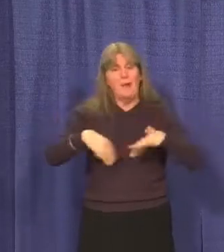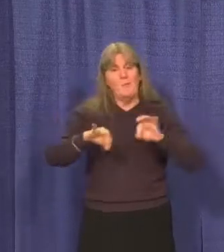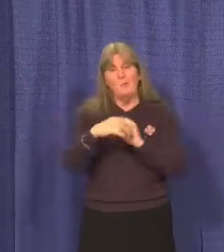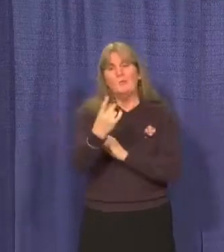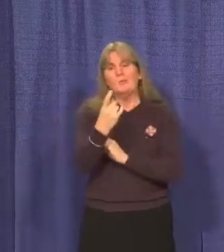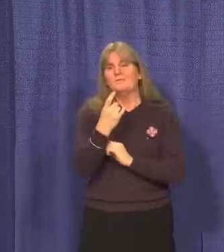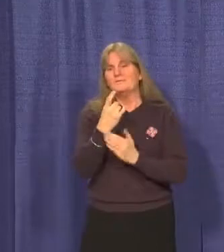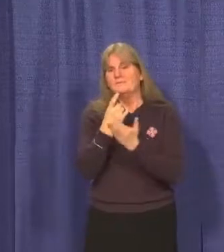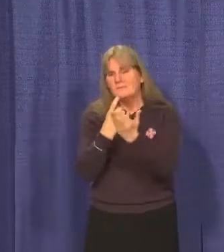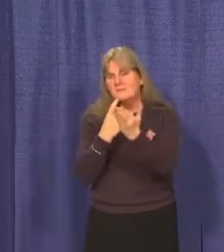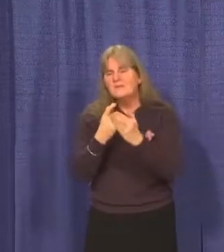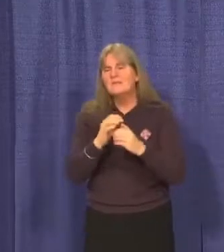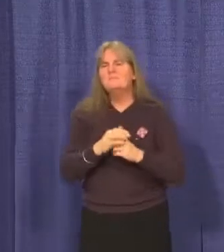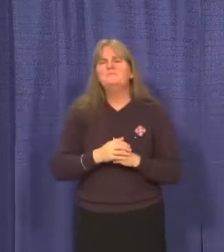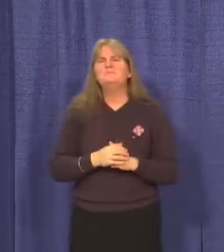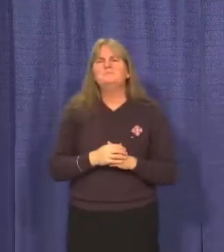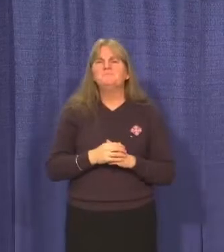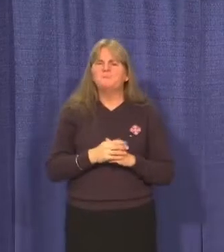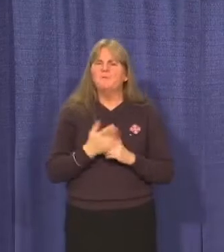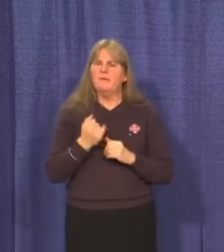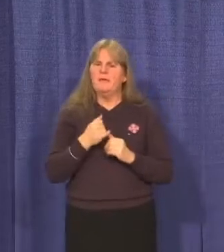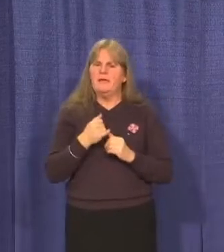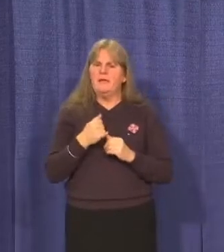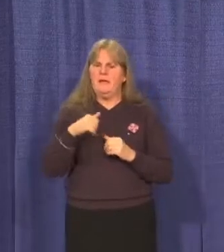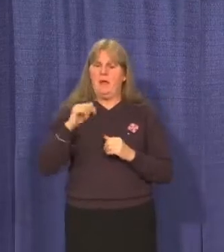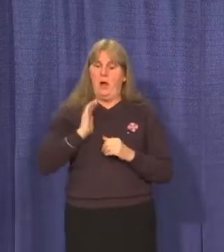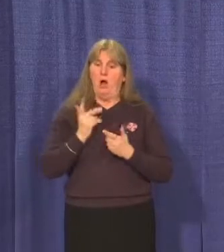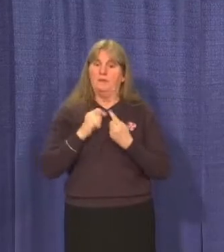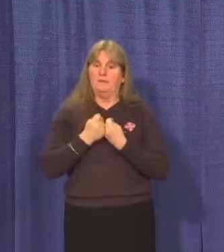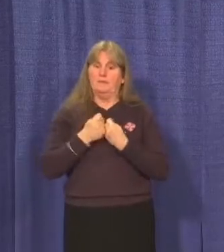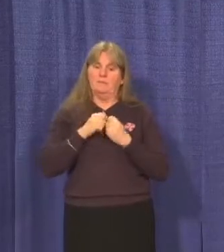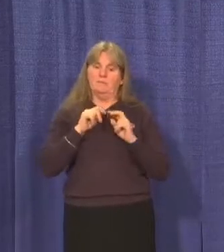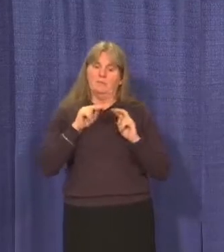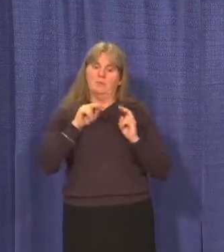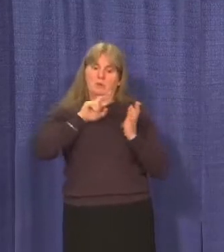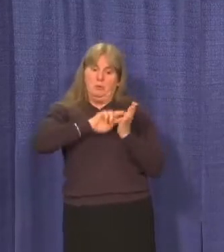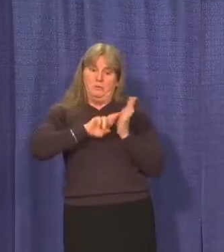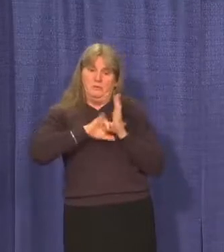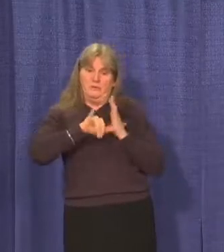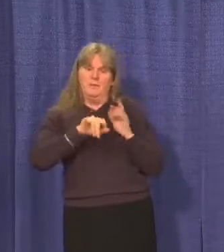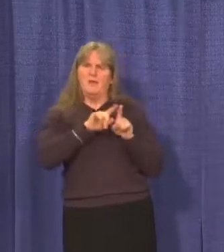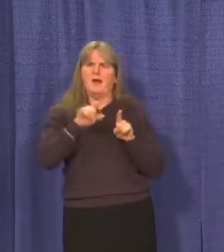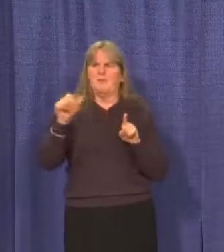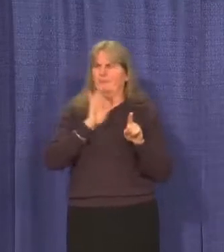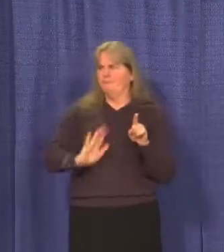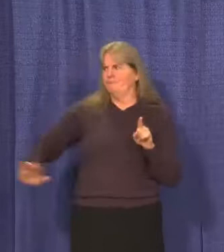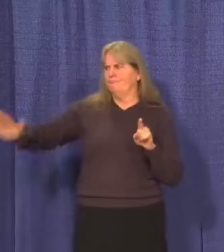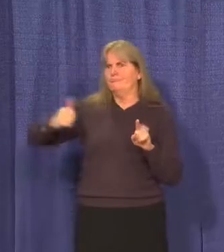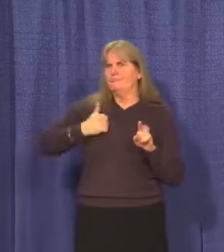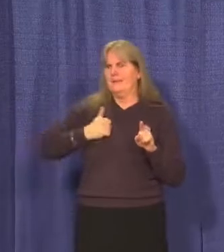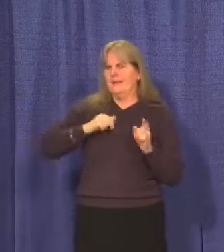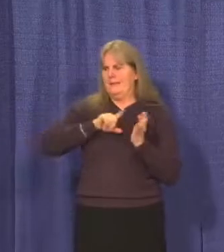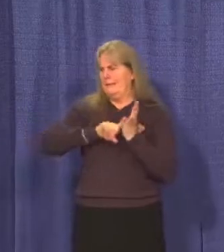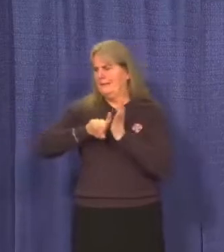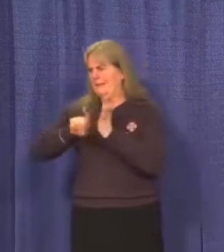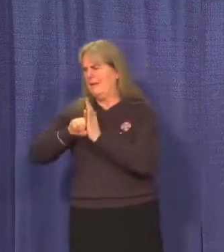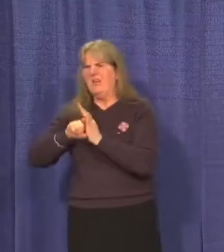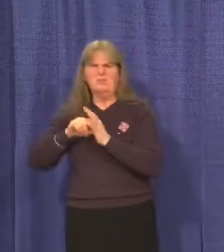questions and they are being examined not just by our team but again, these are national questions and even international